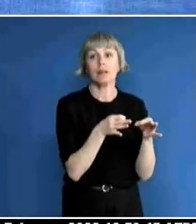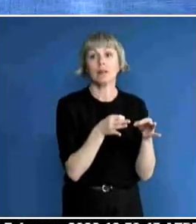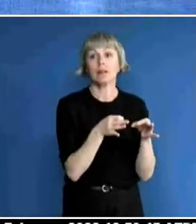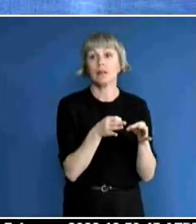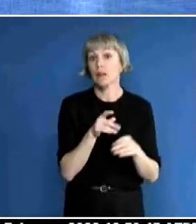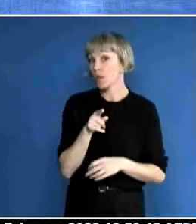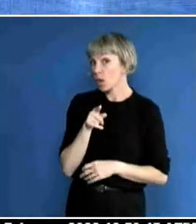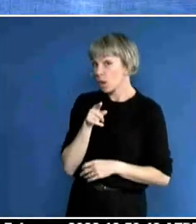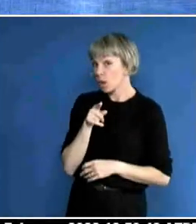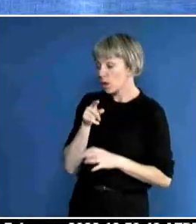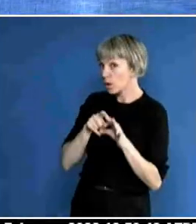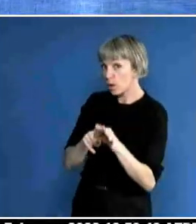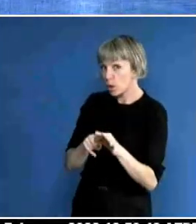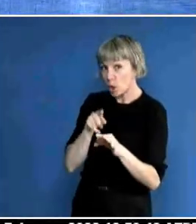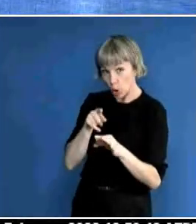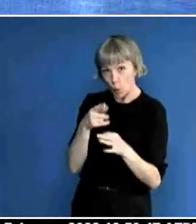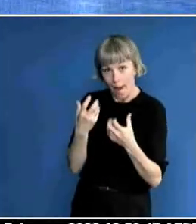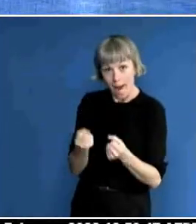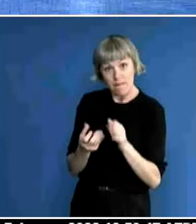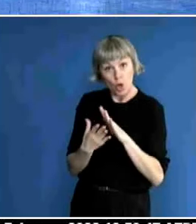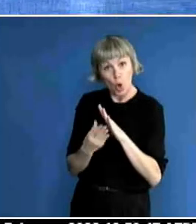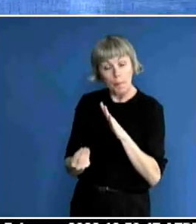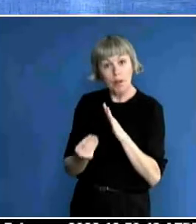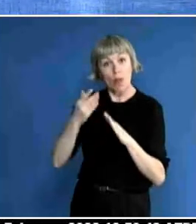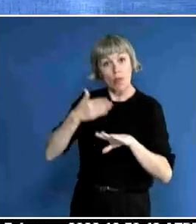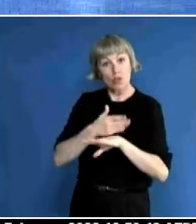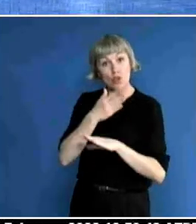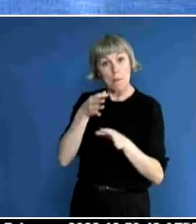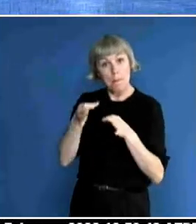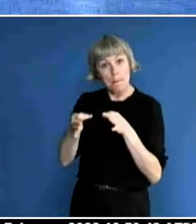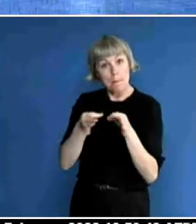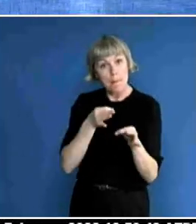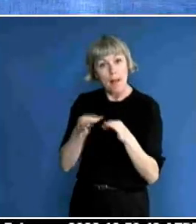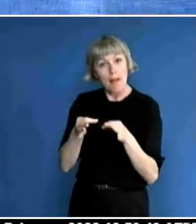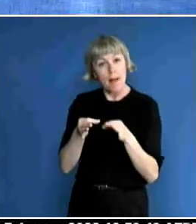Can I ask you, what did you understand the job plan was at that time?